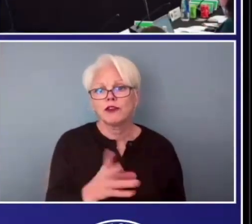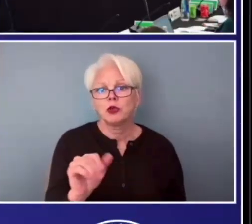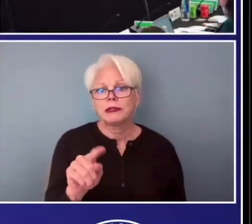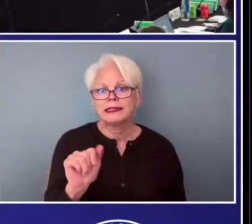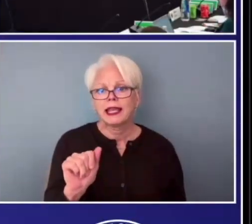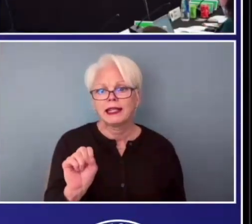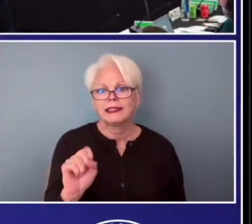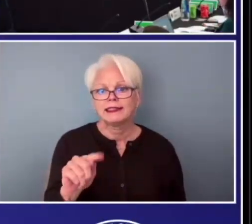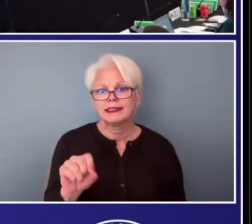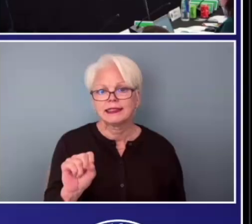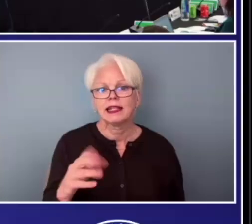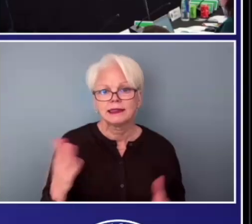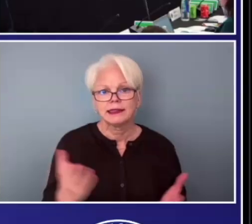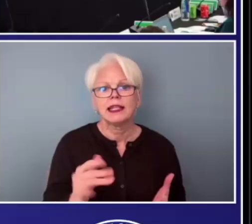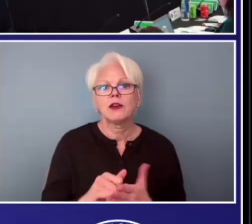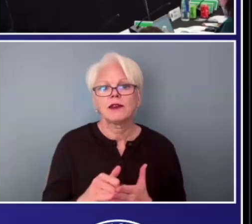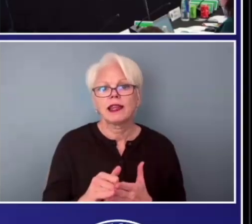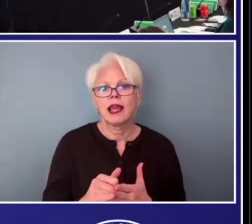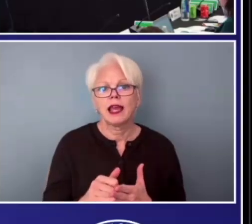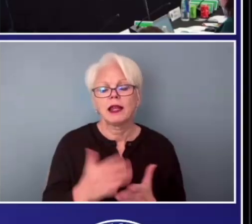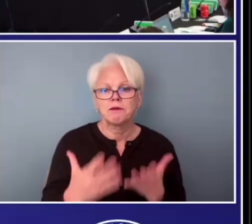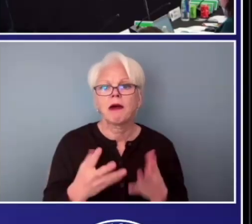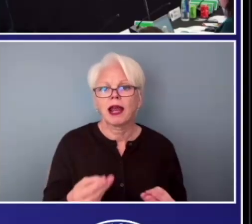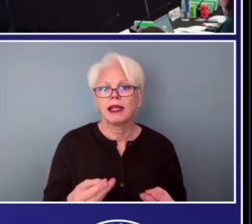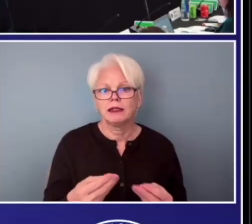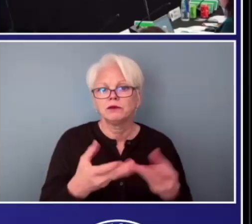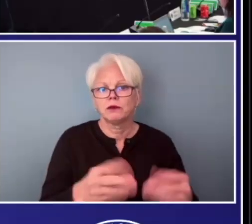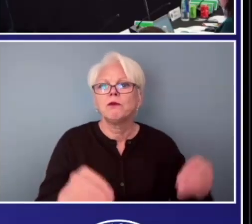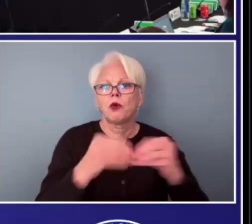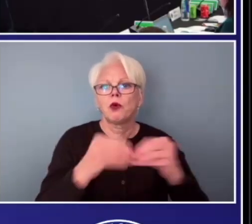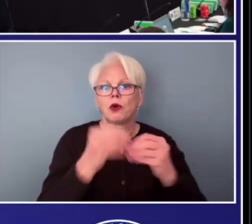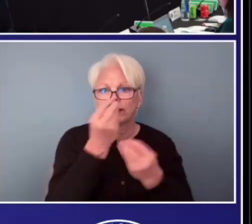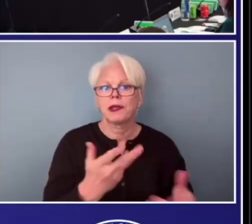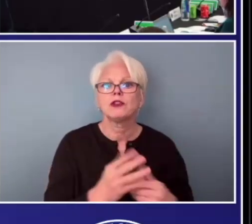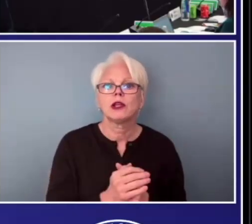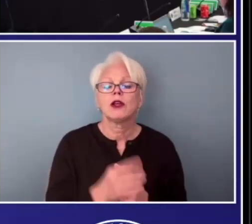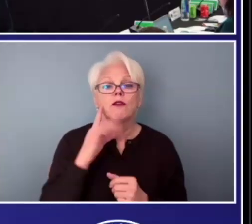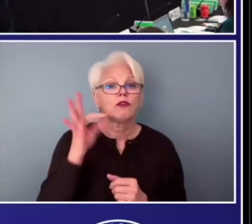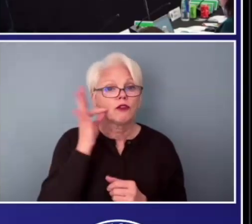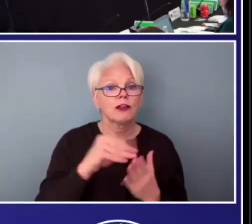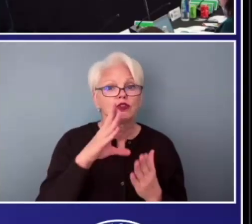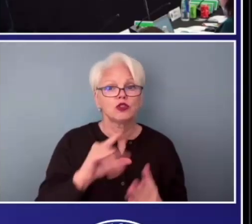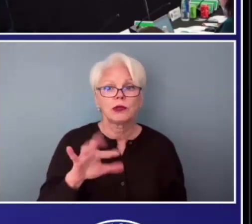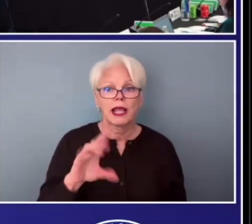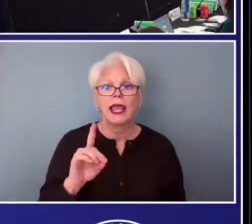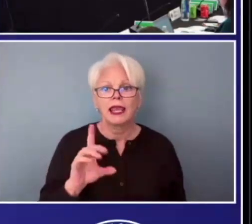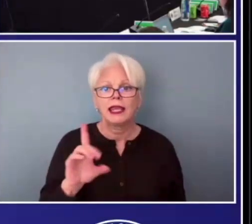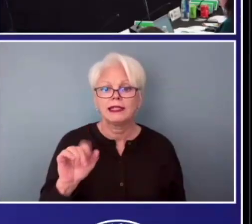that may be informative. So on the Federal Student Aid website, data center, there is a wealth of